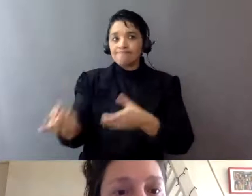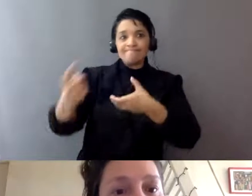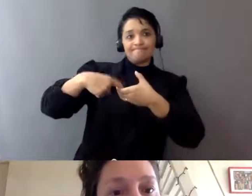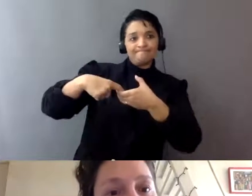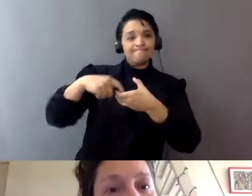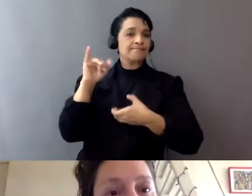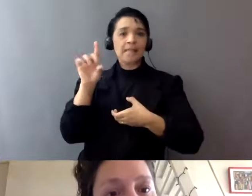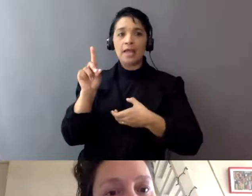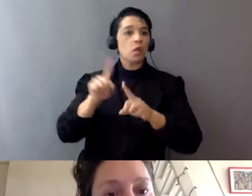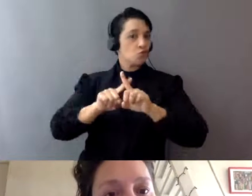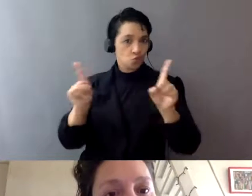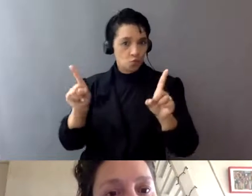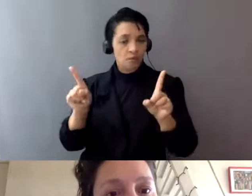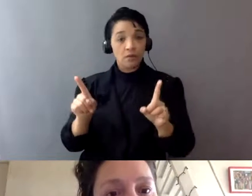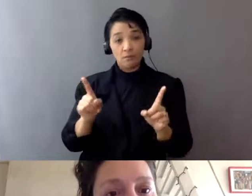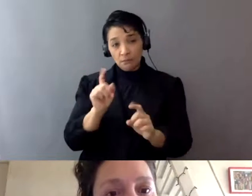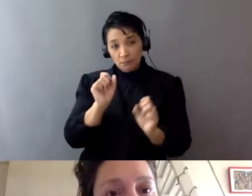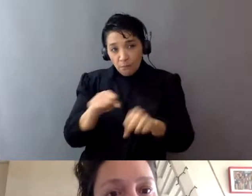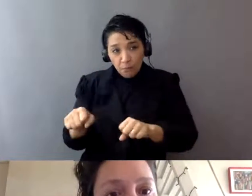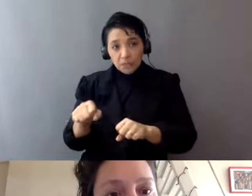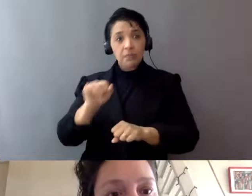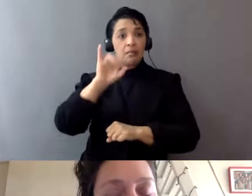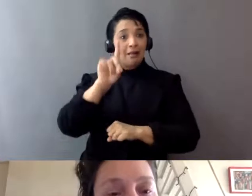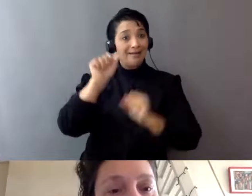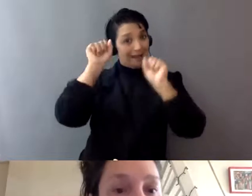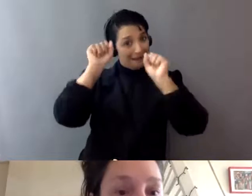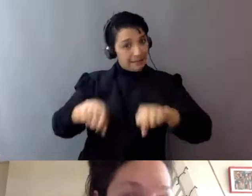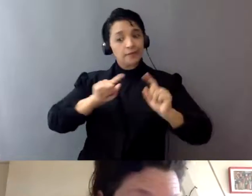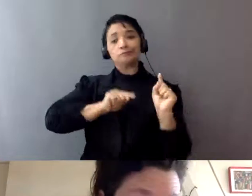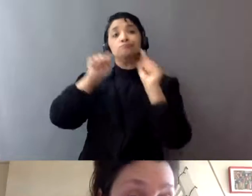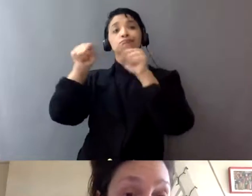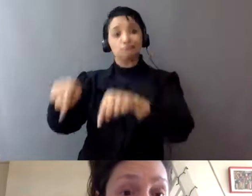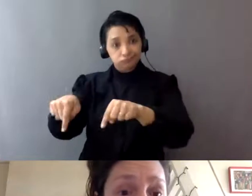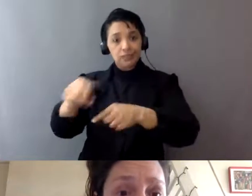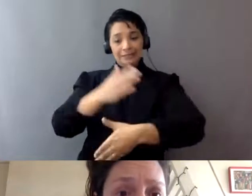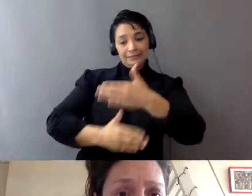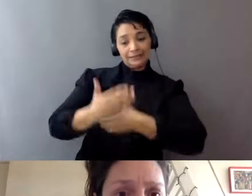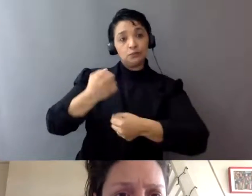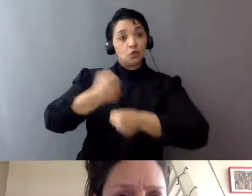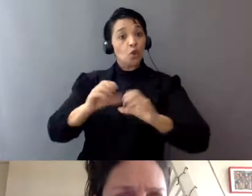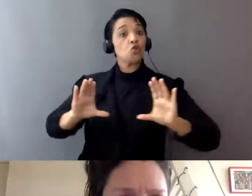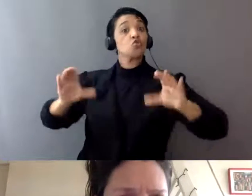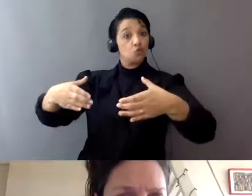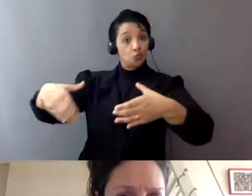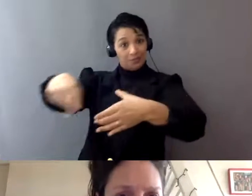Would IDA consider hosting a data and disability working group of OPDs especially interested